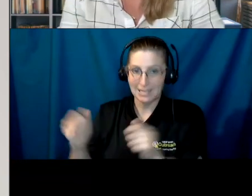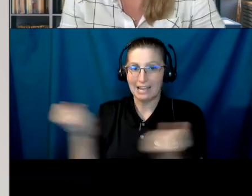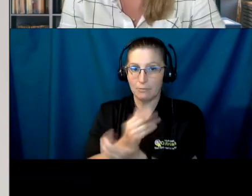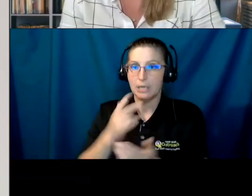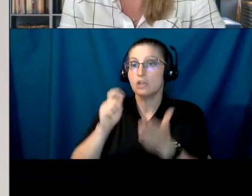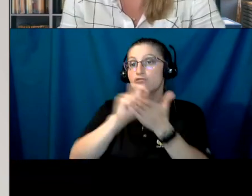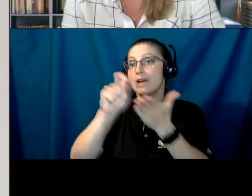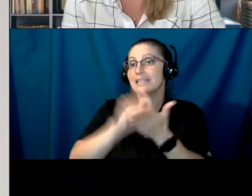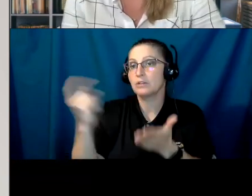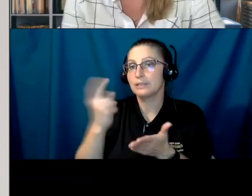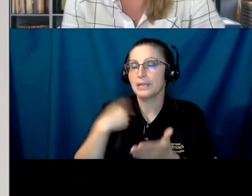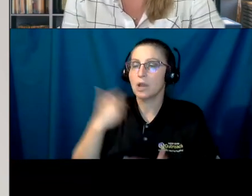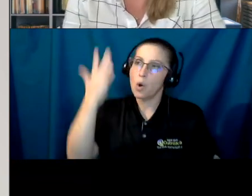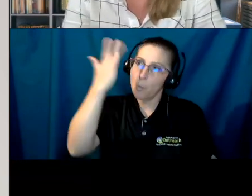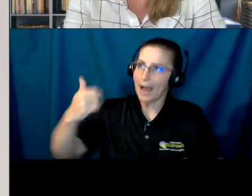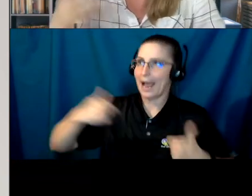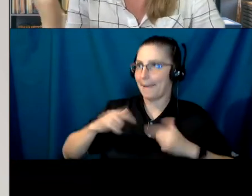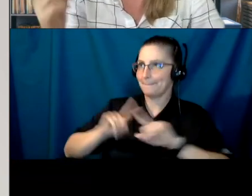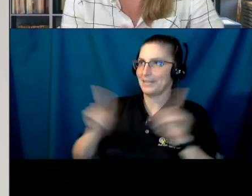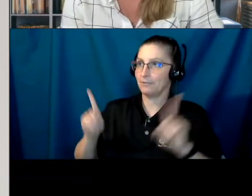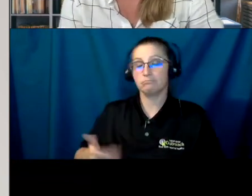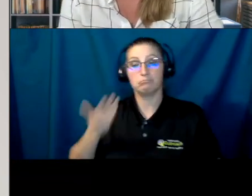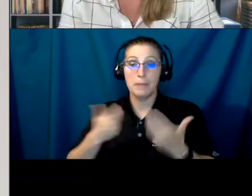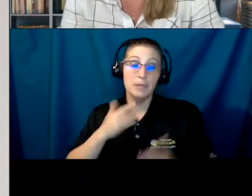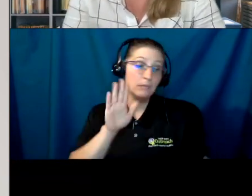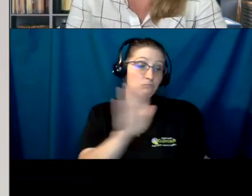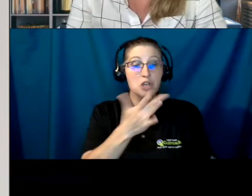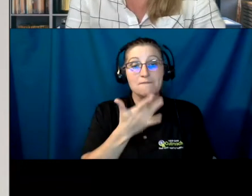that made them different. And it could be what their favorite show is that they're tall,